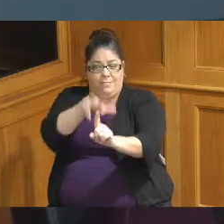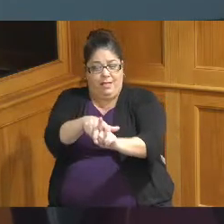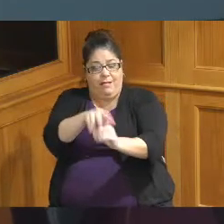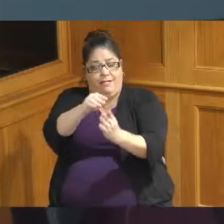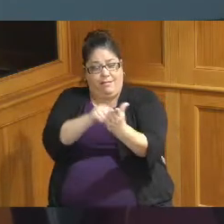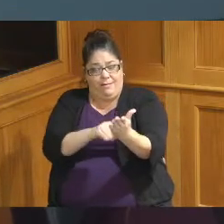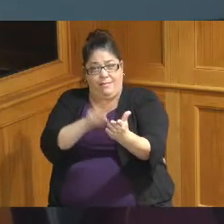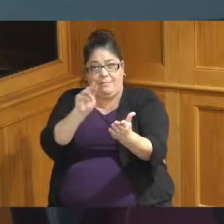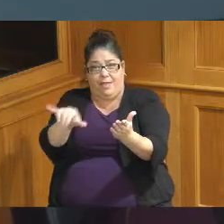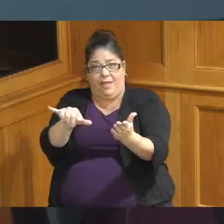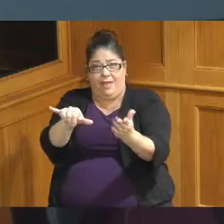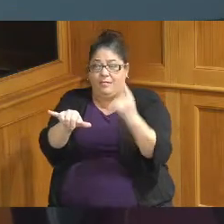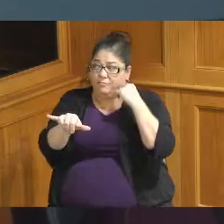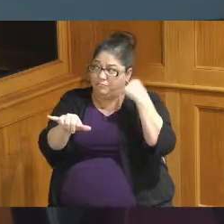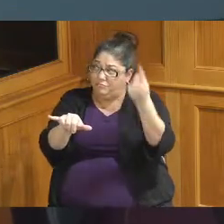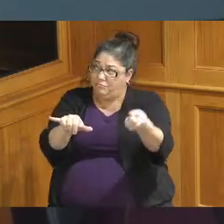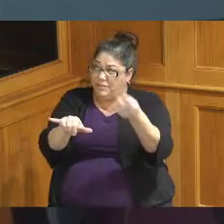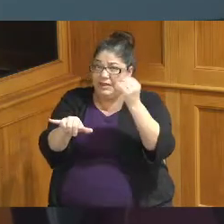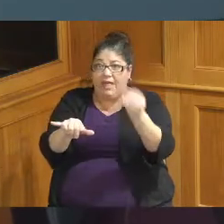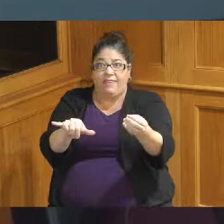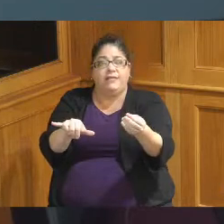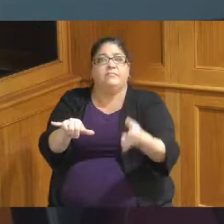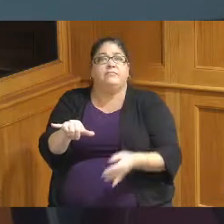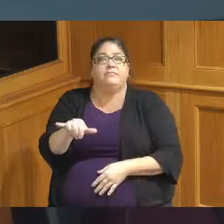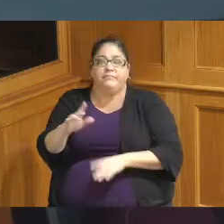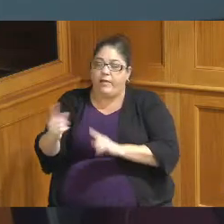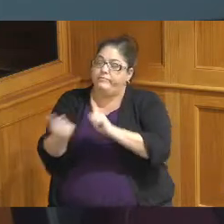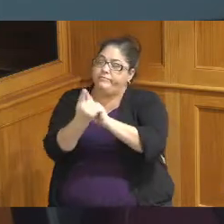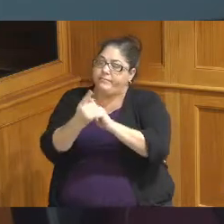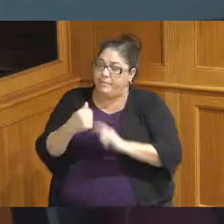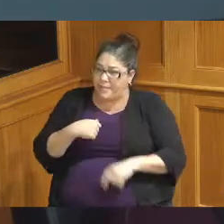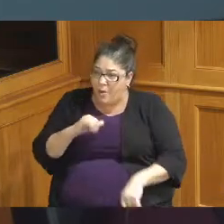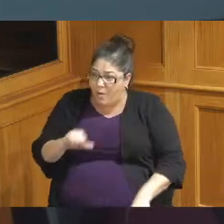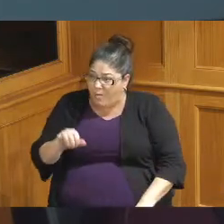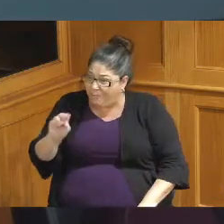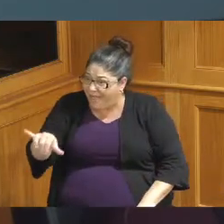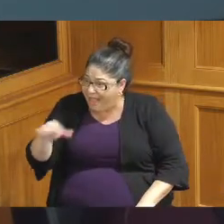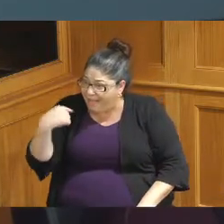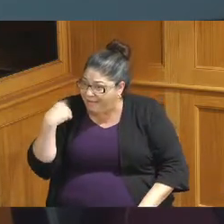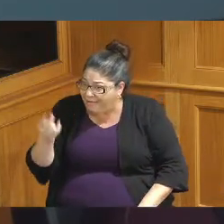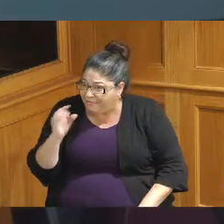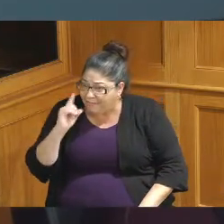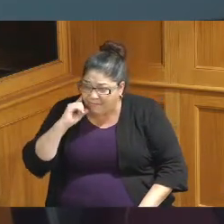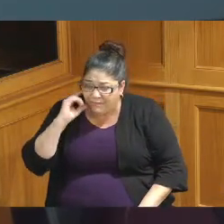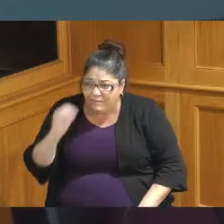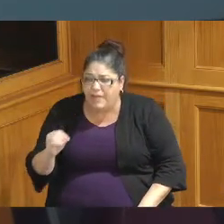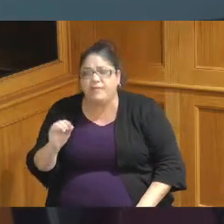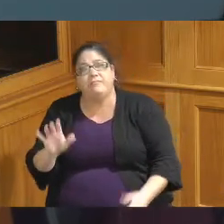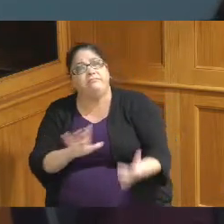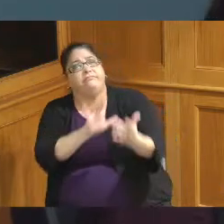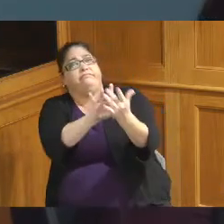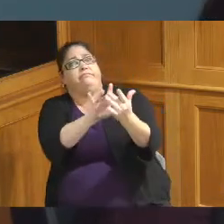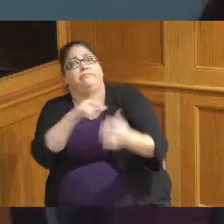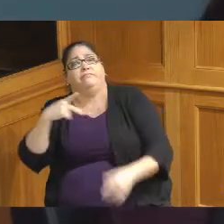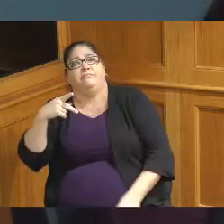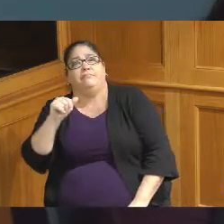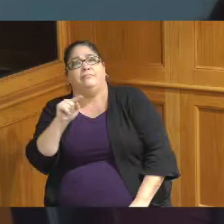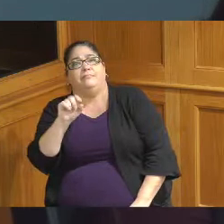heard nothing and when I run into them I contact um Director Patton right away but I think that to